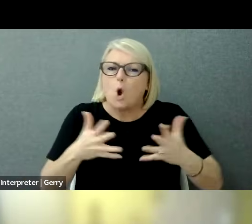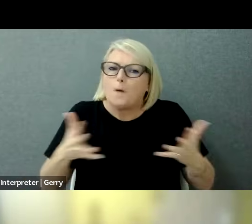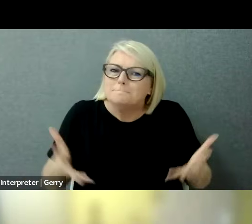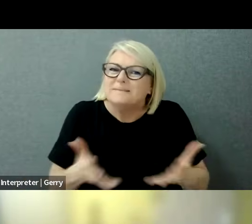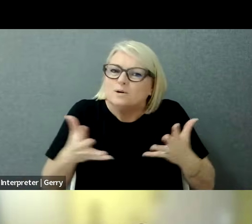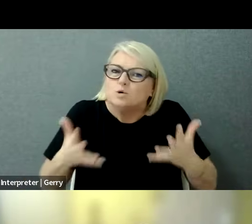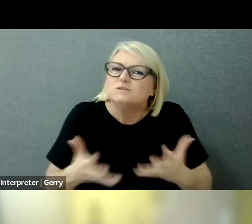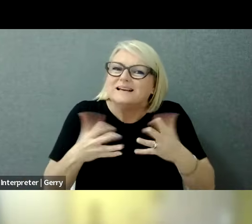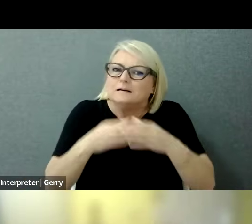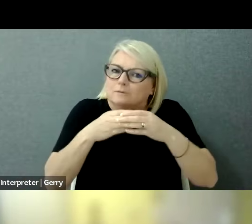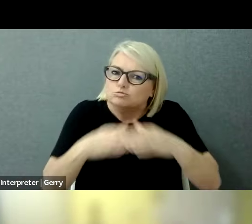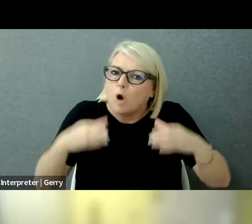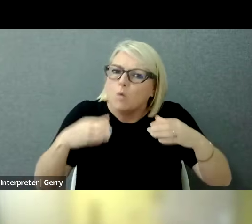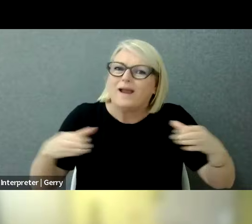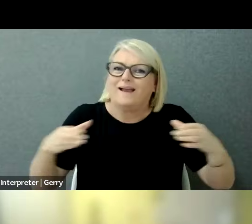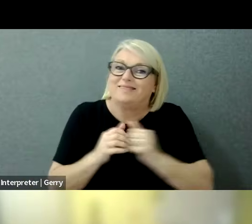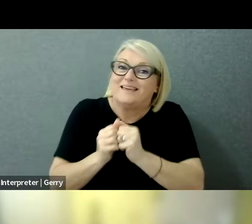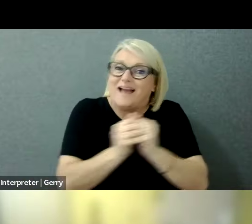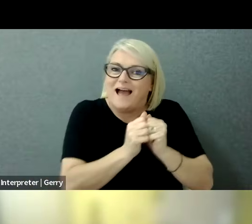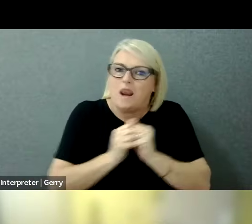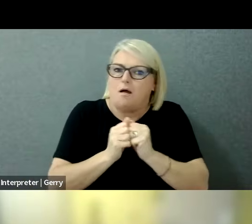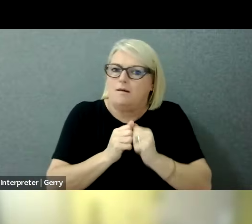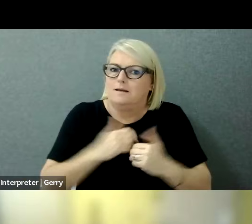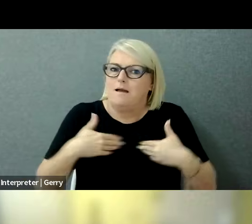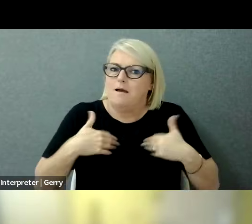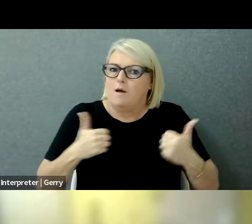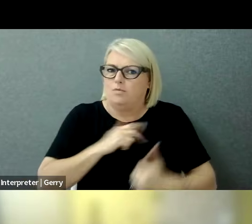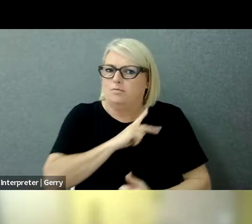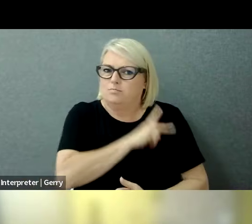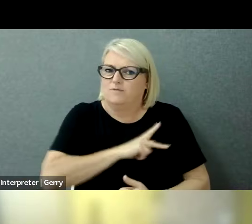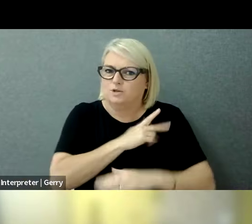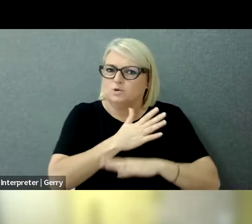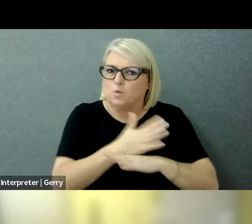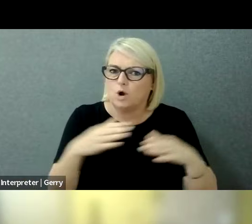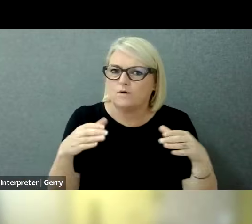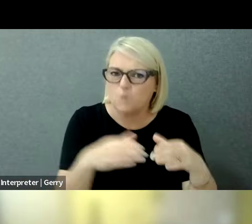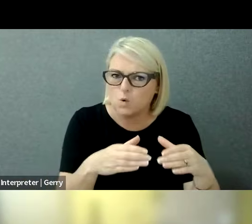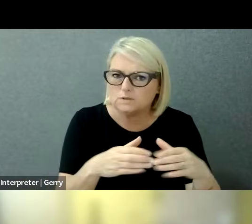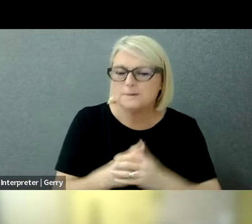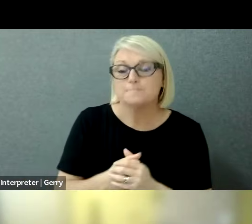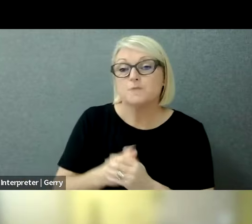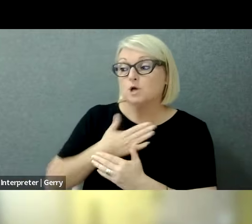health workforce. One of the conversations that was had at the advisory group was around the kind